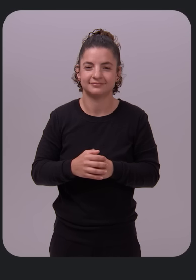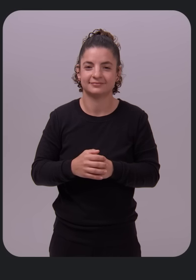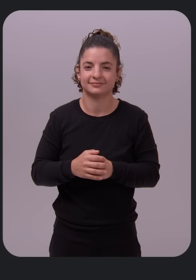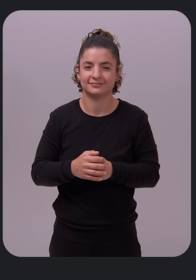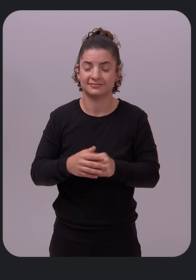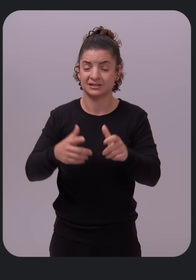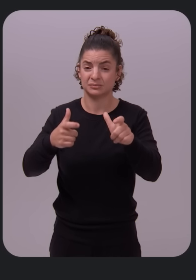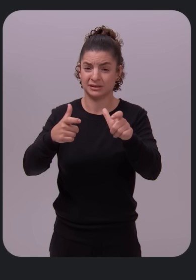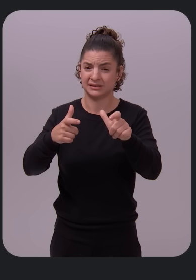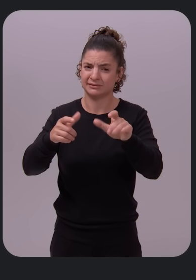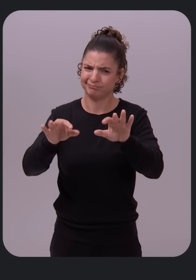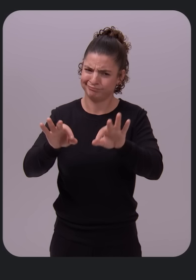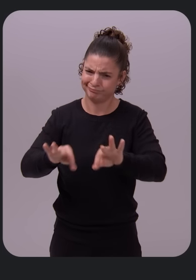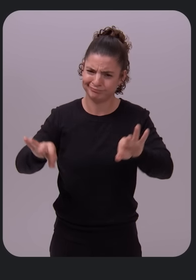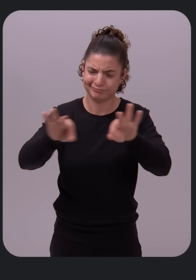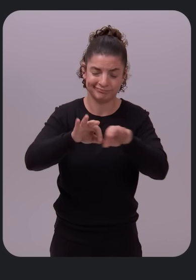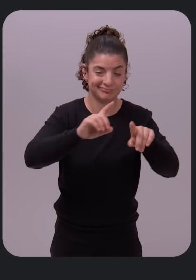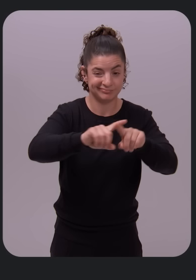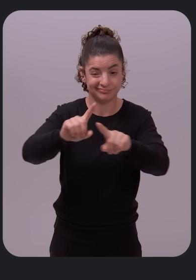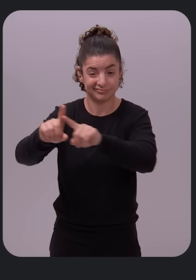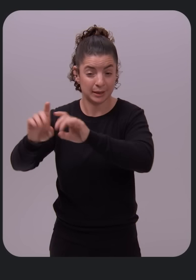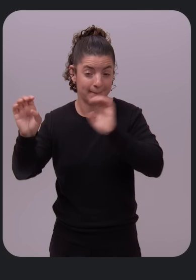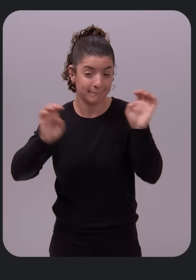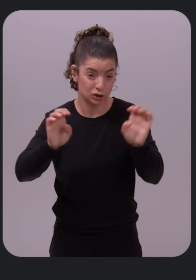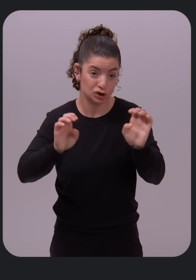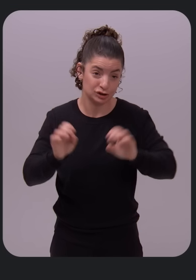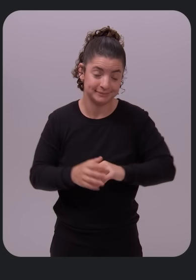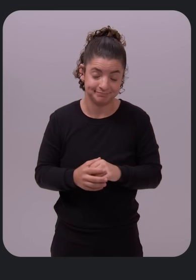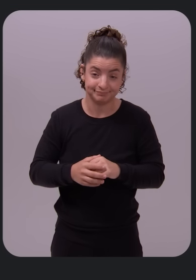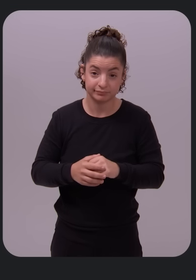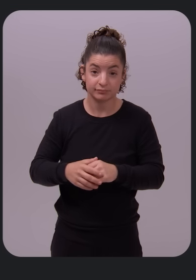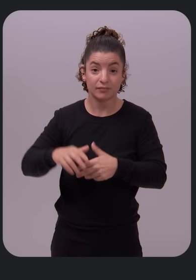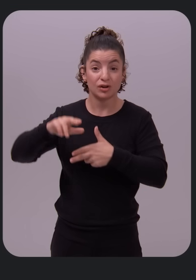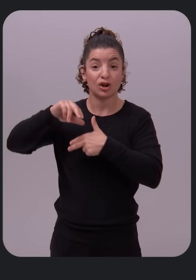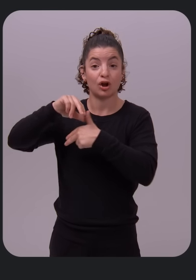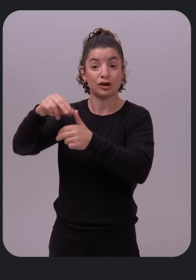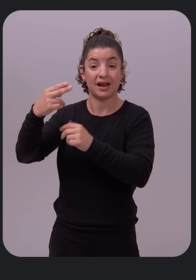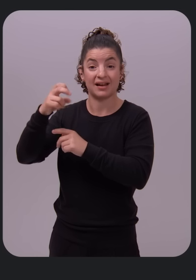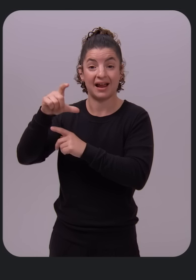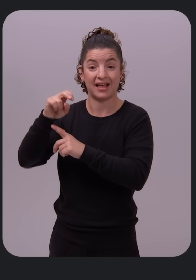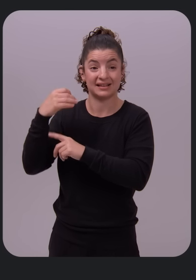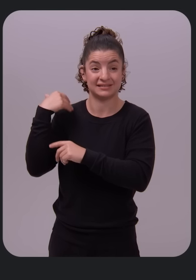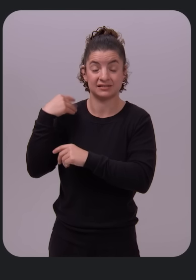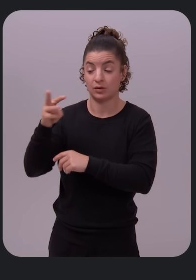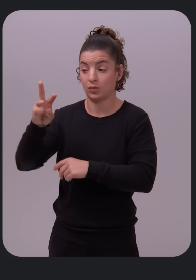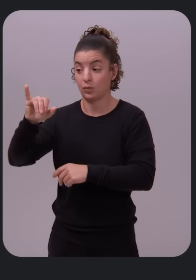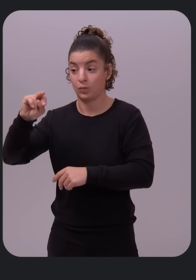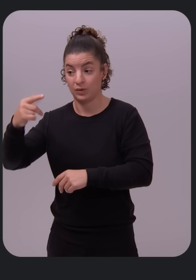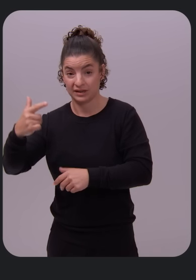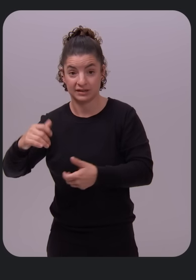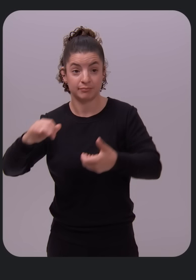Speed is also of the essence in other kinds of emergencies. During Hurricane Helene, Wing, in partnership